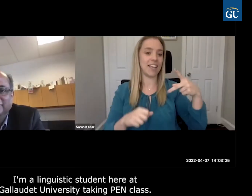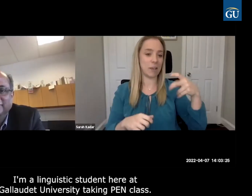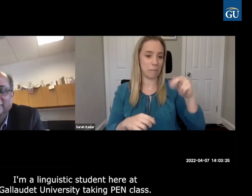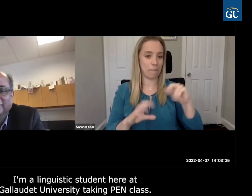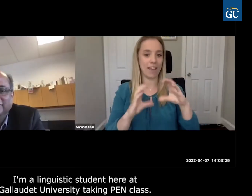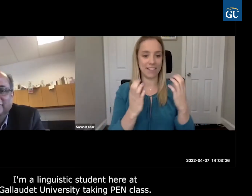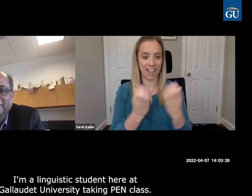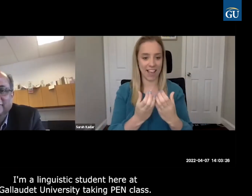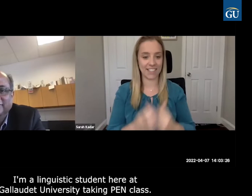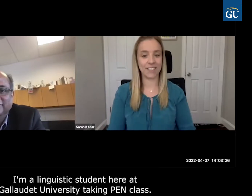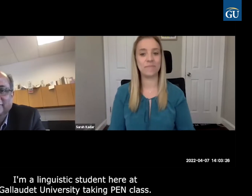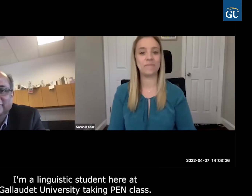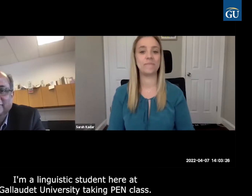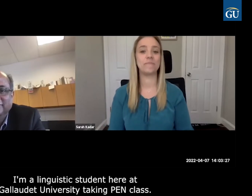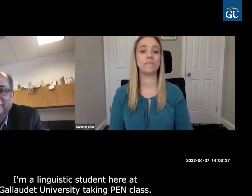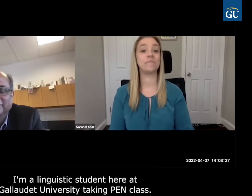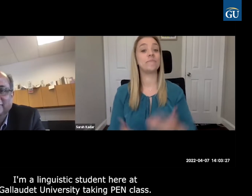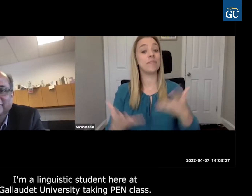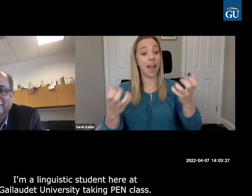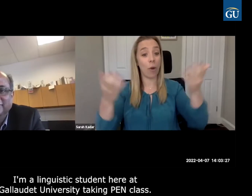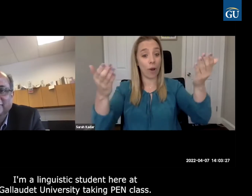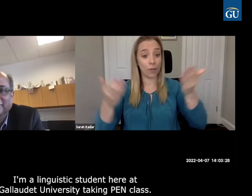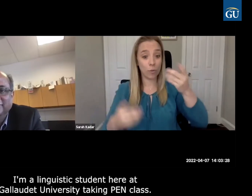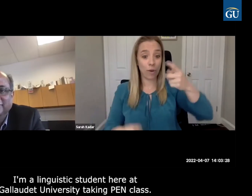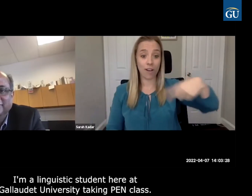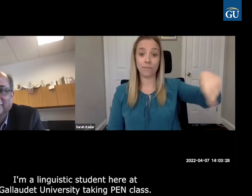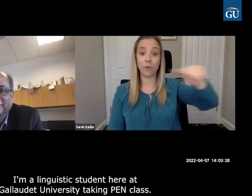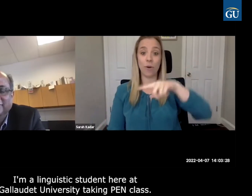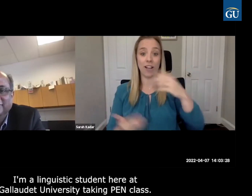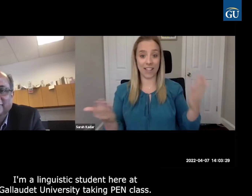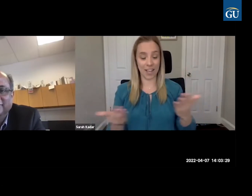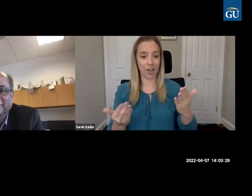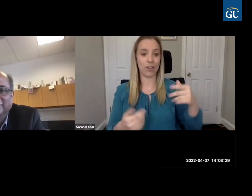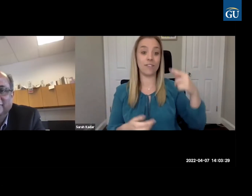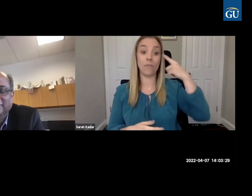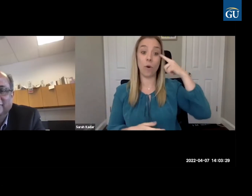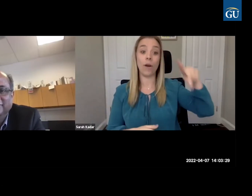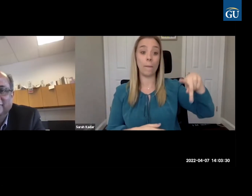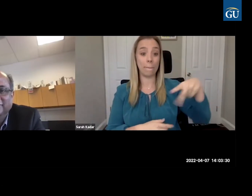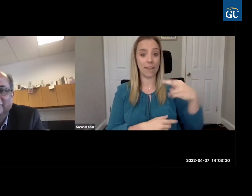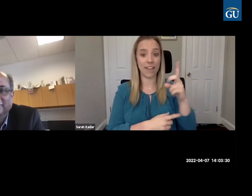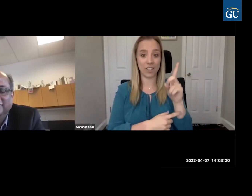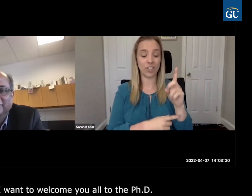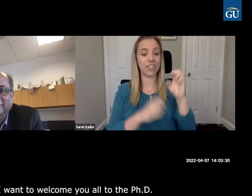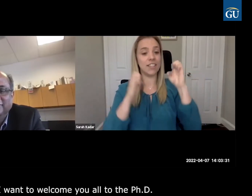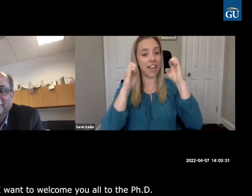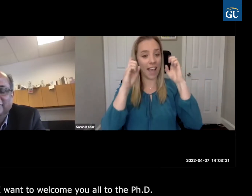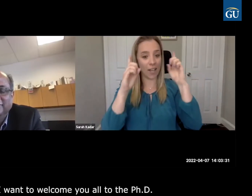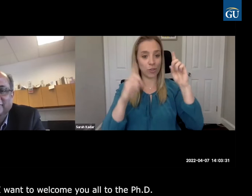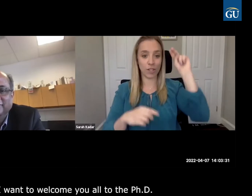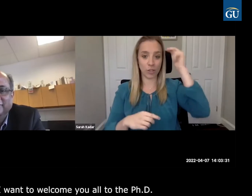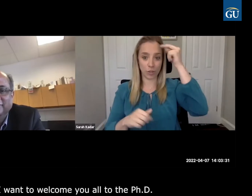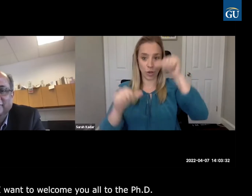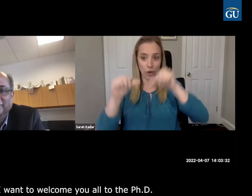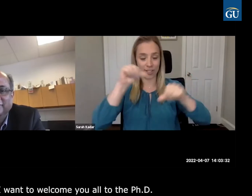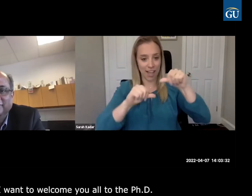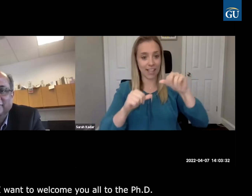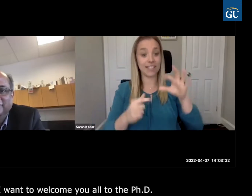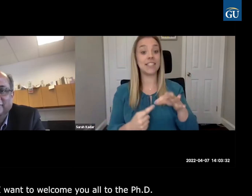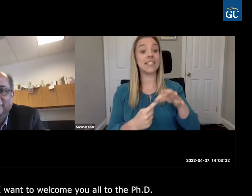gallaudet university taking a penn class